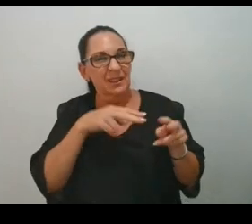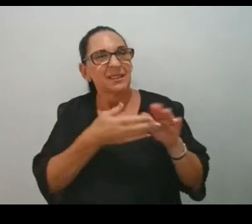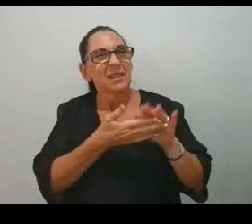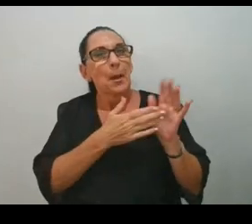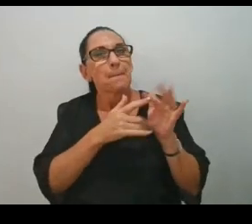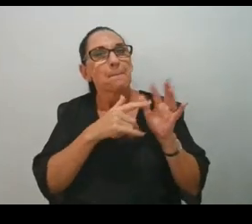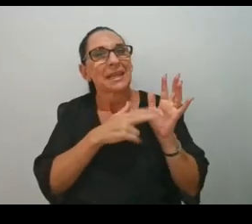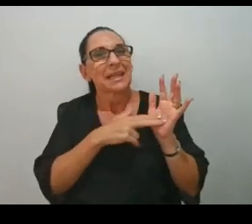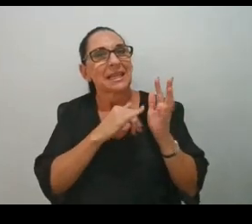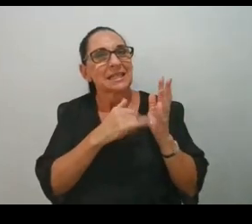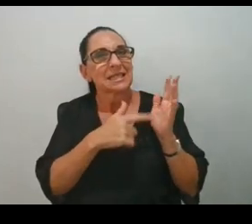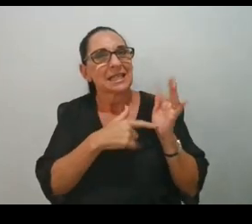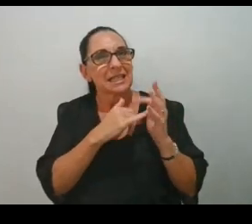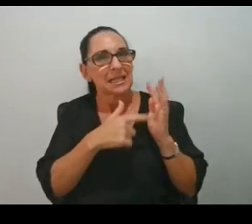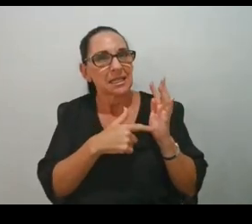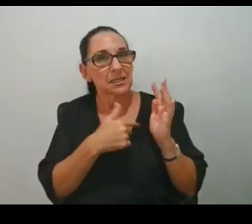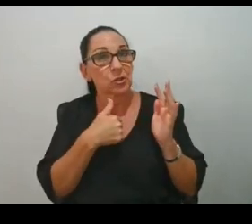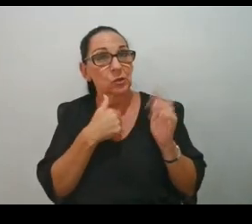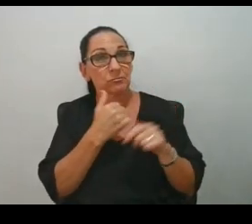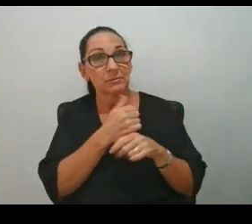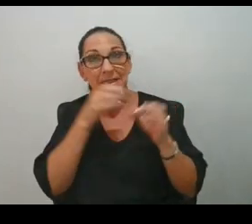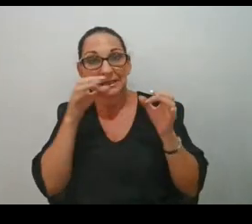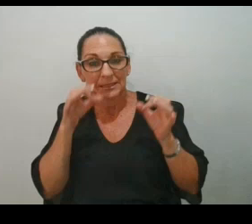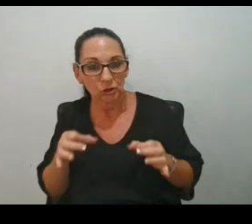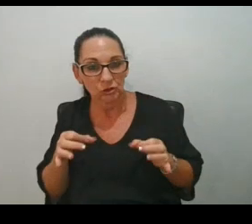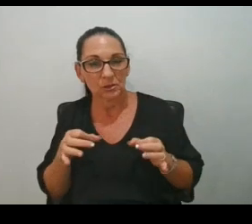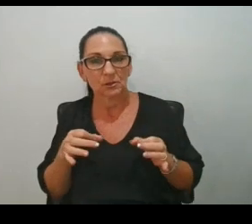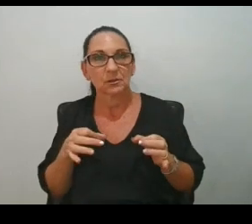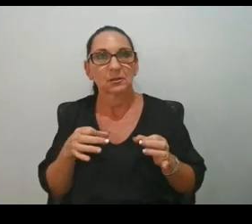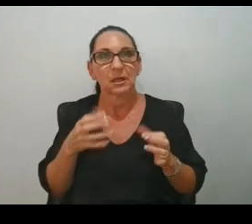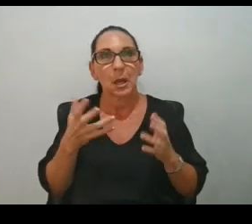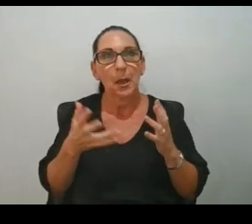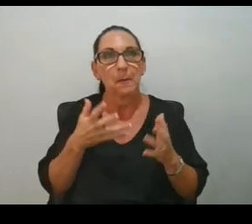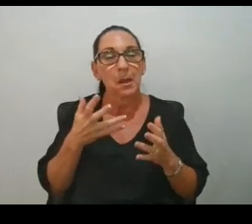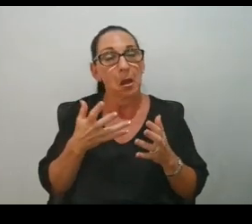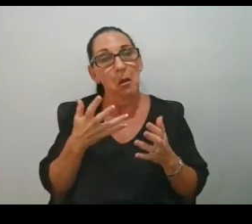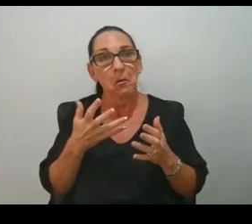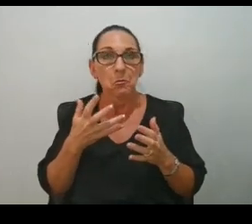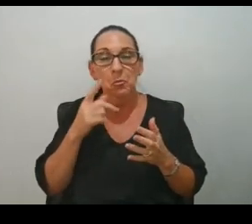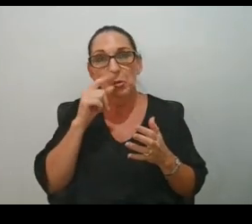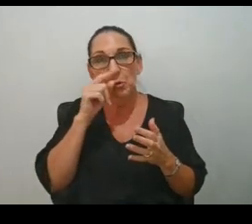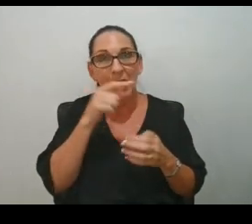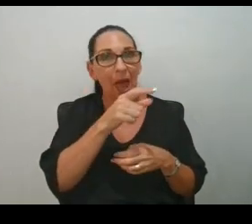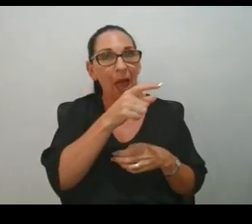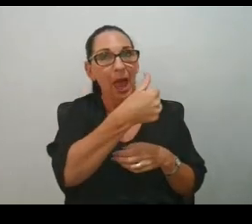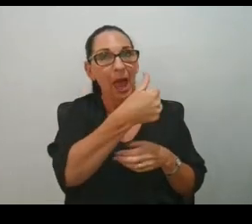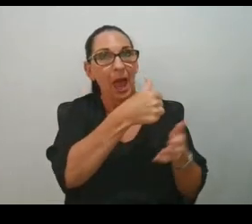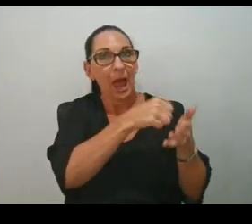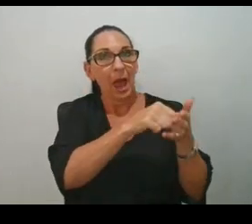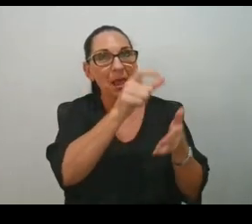to whether um an applicant should contribute towards their legal fees so so we essentially